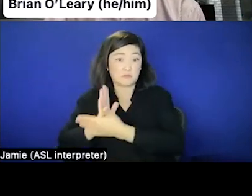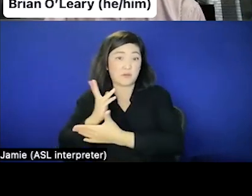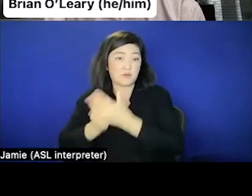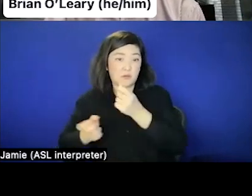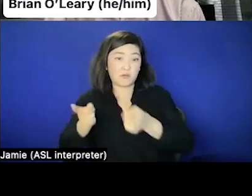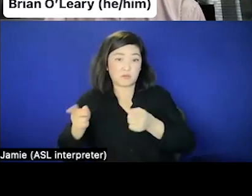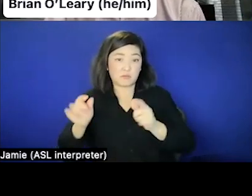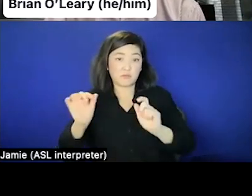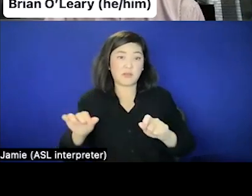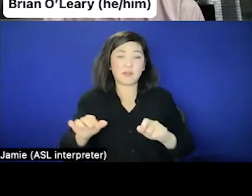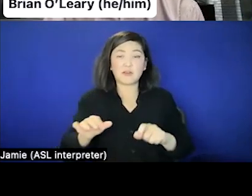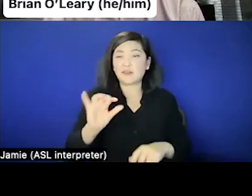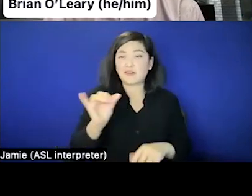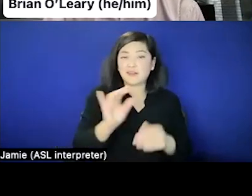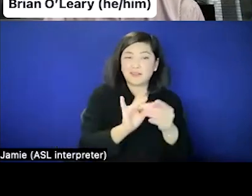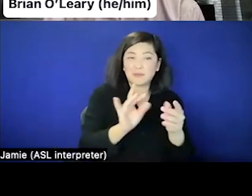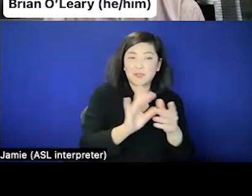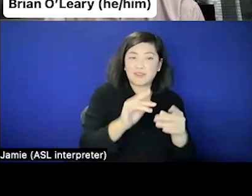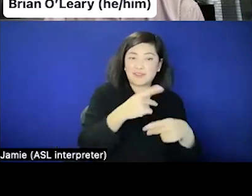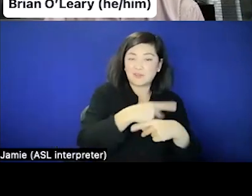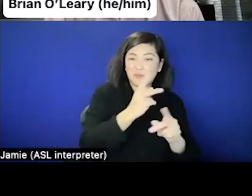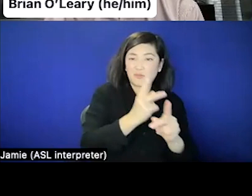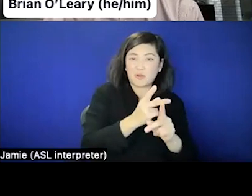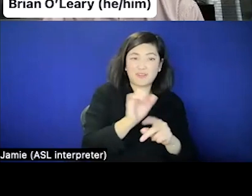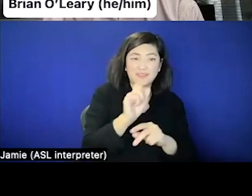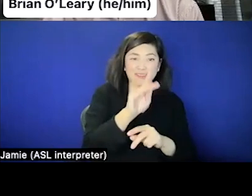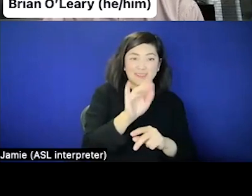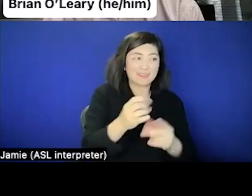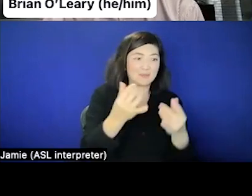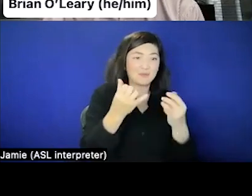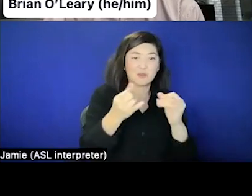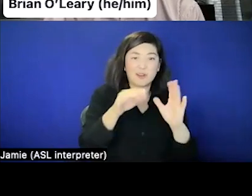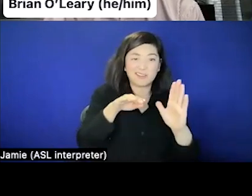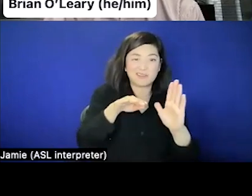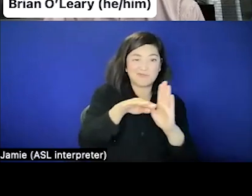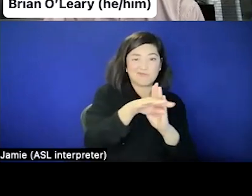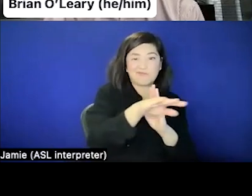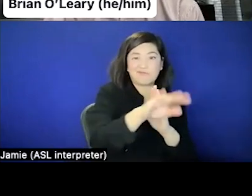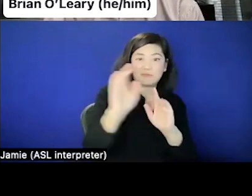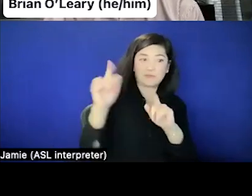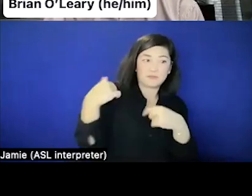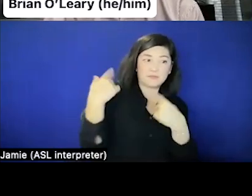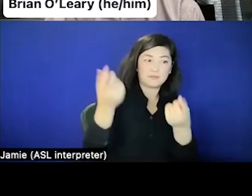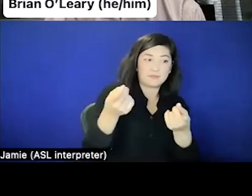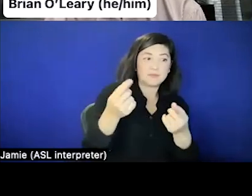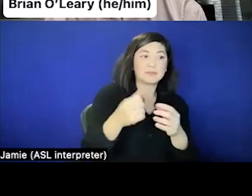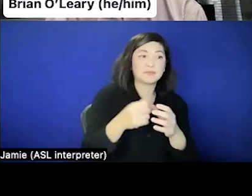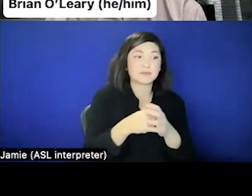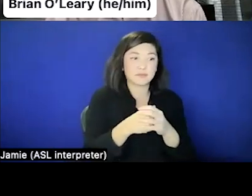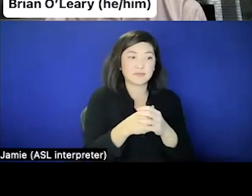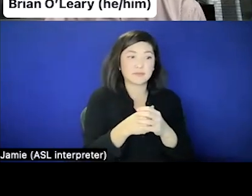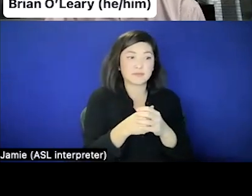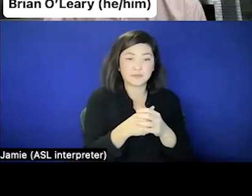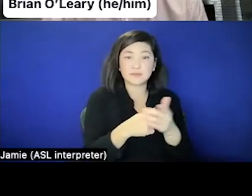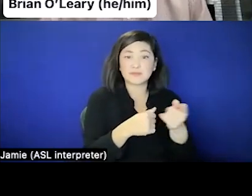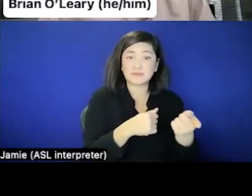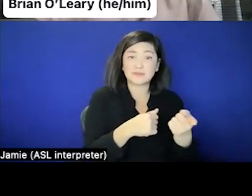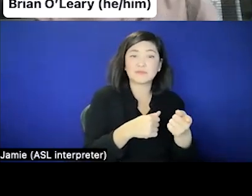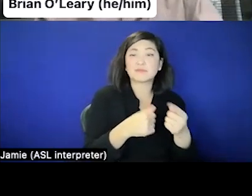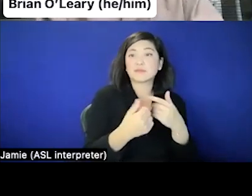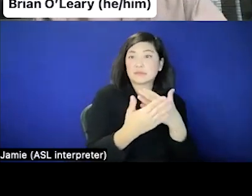largely flat for the past decade. It's both a warning sign and an opportunity. I like to